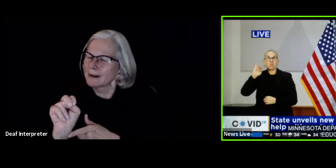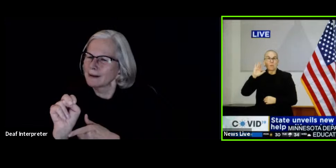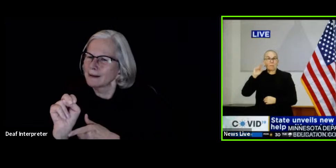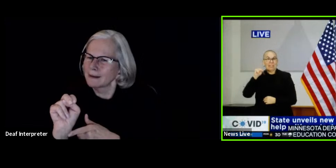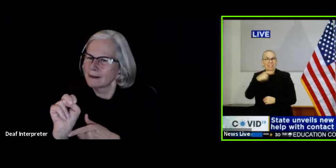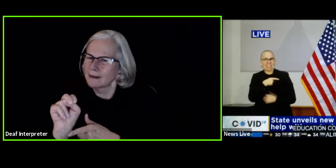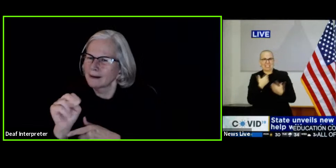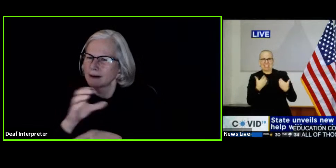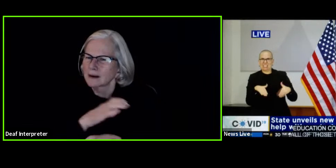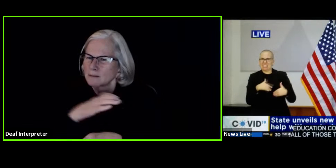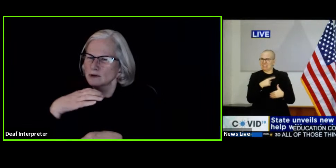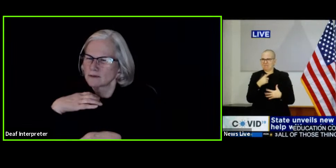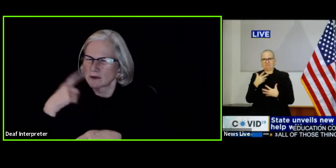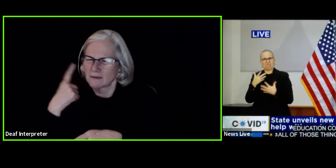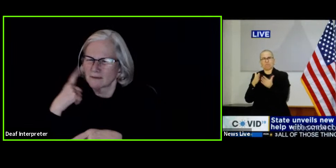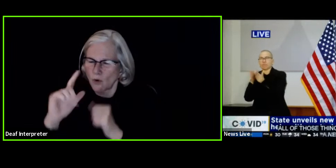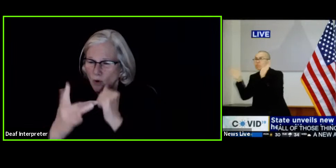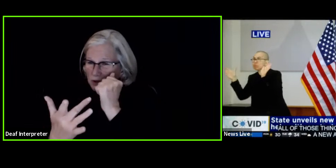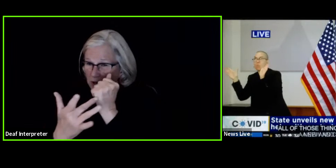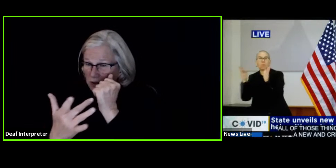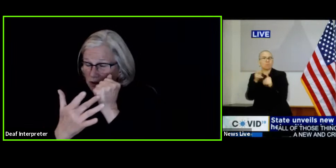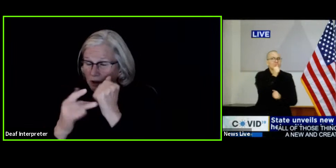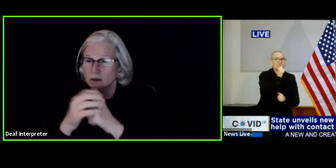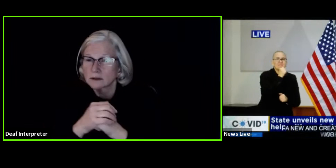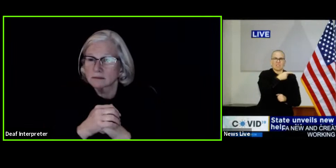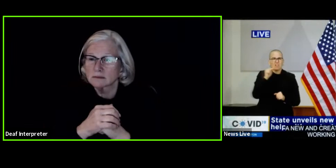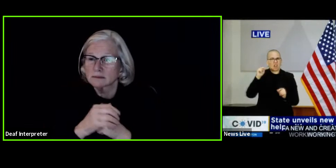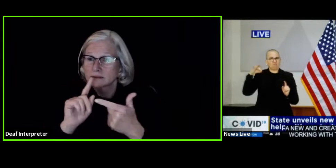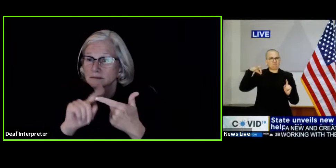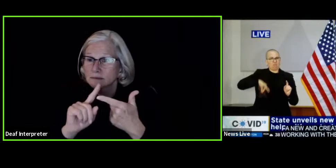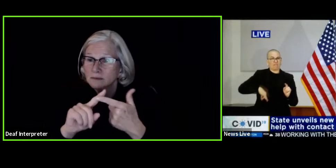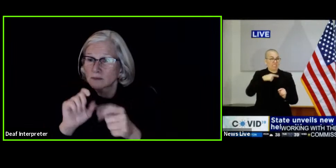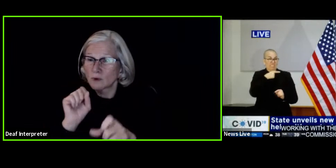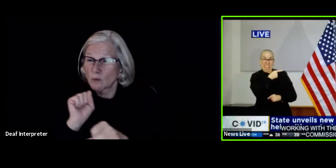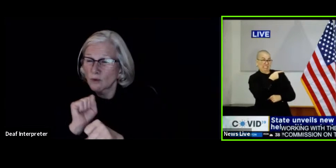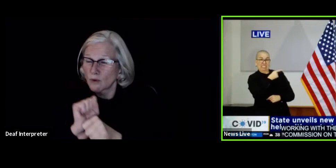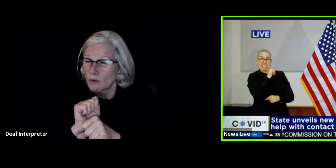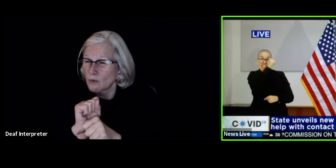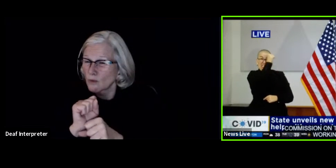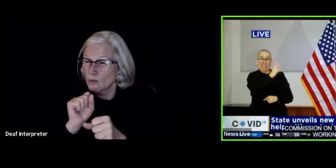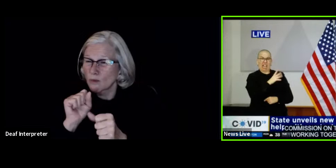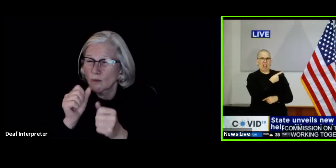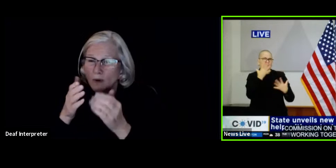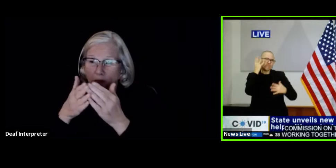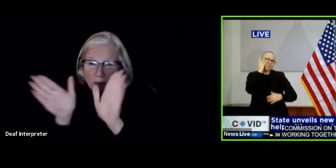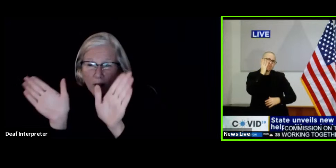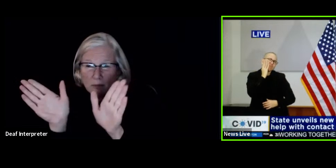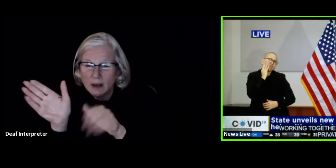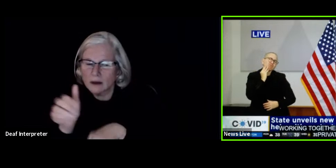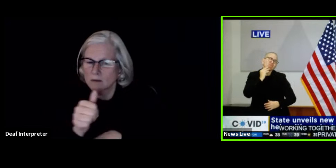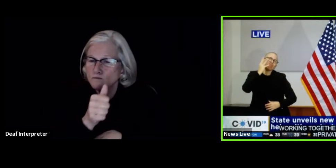NON-PROFIT, UNIVERSITIES AND COMMISSIONER TOMES'S EXPERTISE TO BRING AN ENERGY TOGETHER TO MAKE SURE THAT MINNESOTA'S I.T.